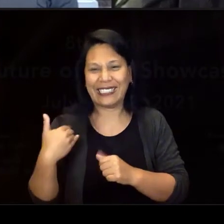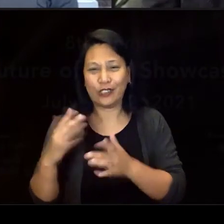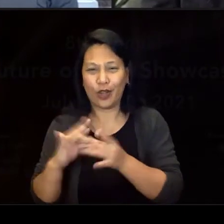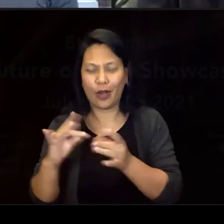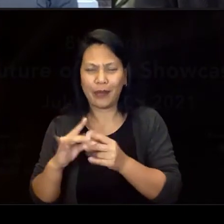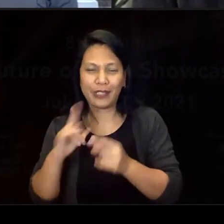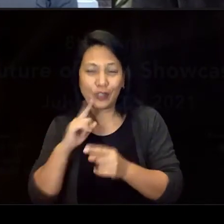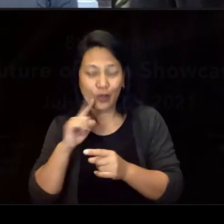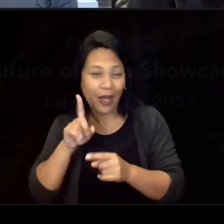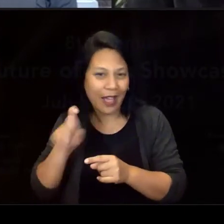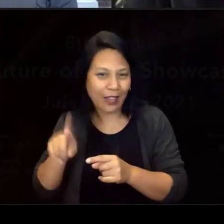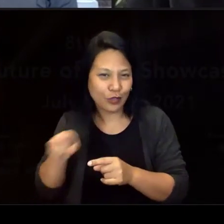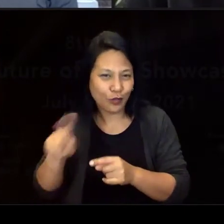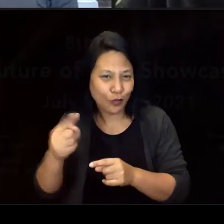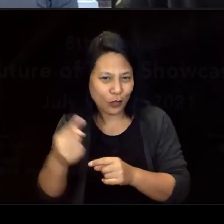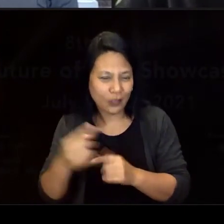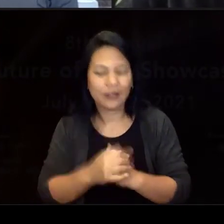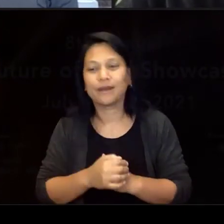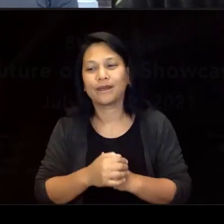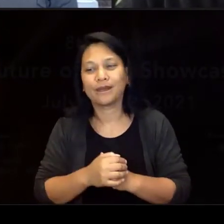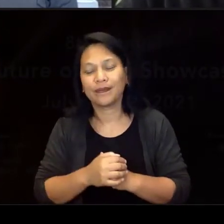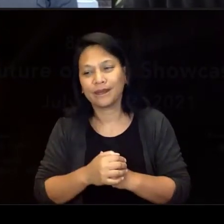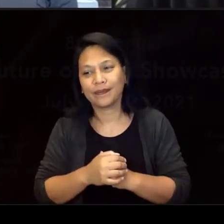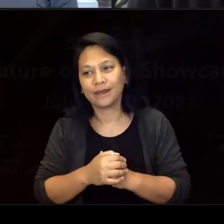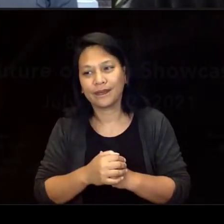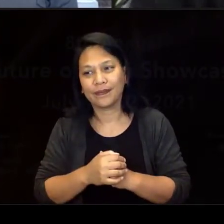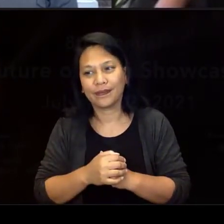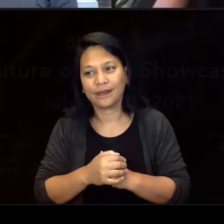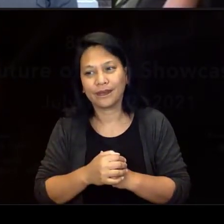This is something that I think is really pertinent.